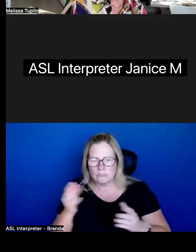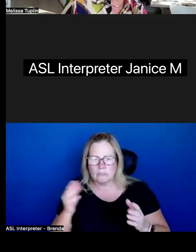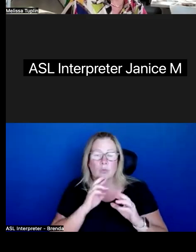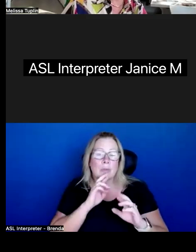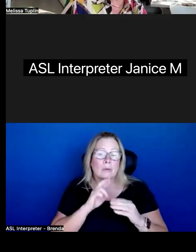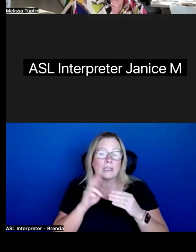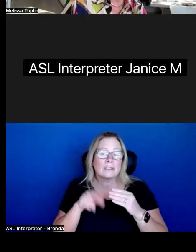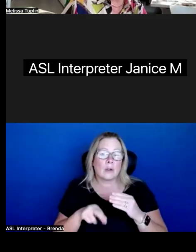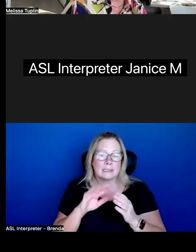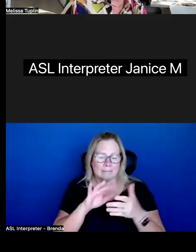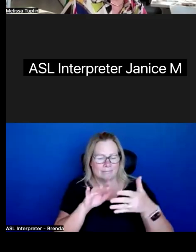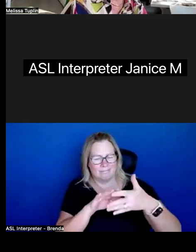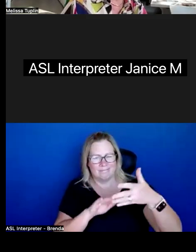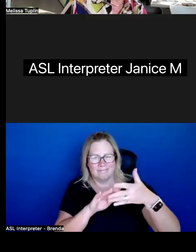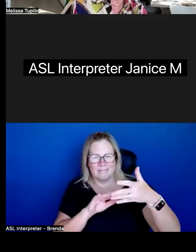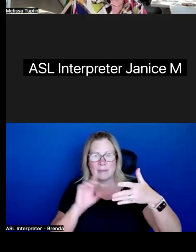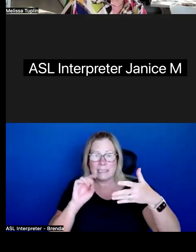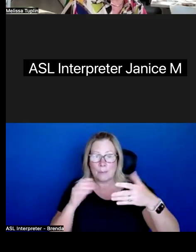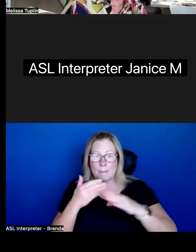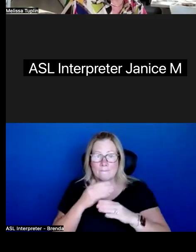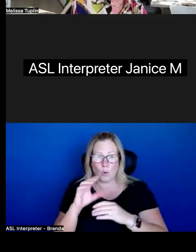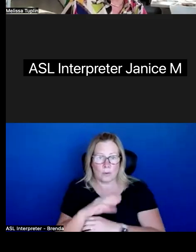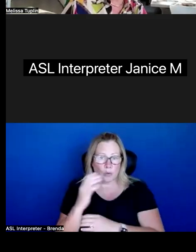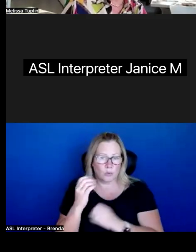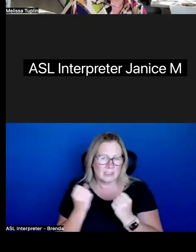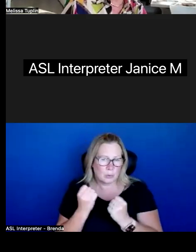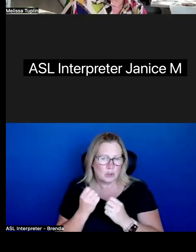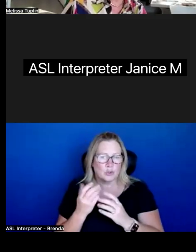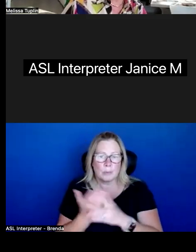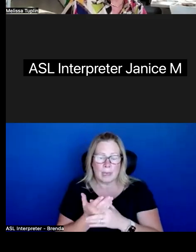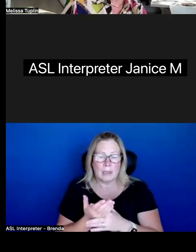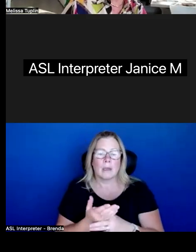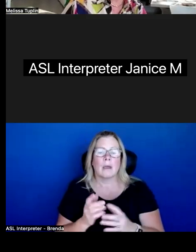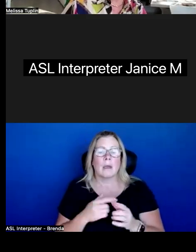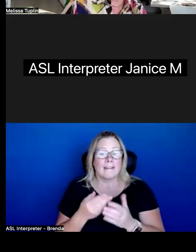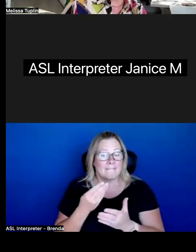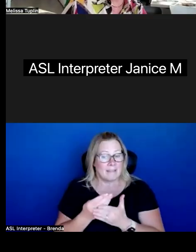just before the winter break, and funds will be released beginning in February 2026,